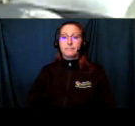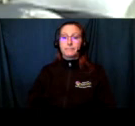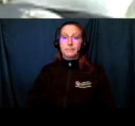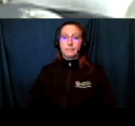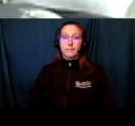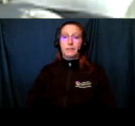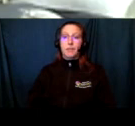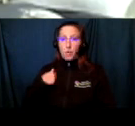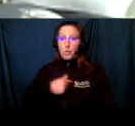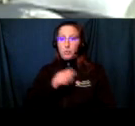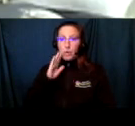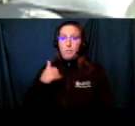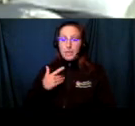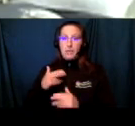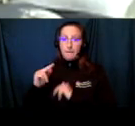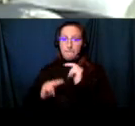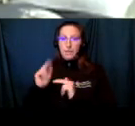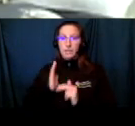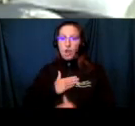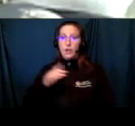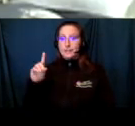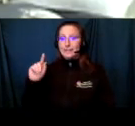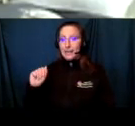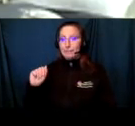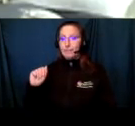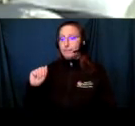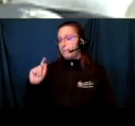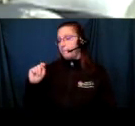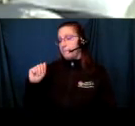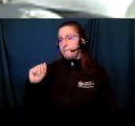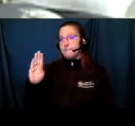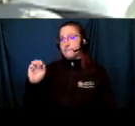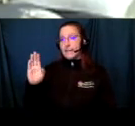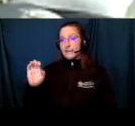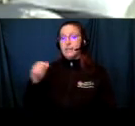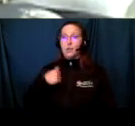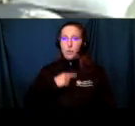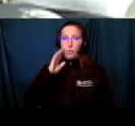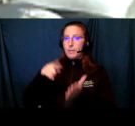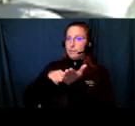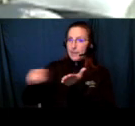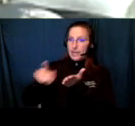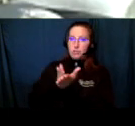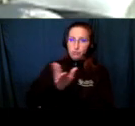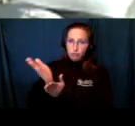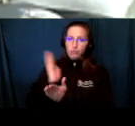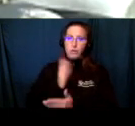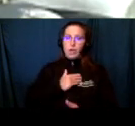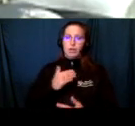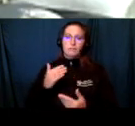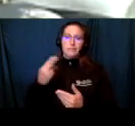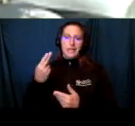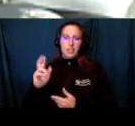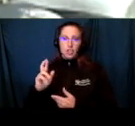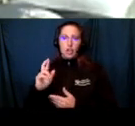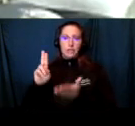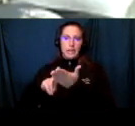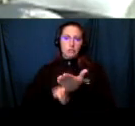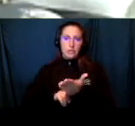this database of individuals who can be paid directly through our HR, our new HR contract for